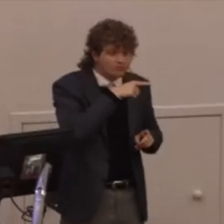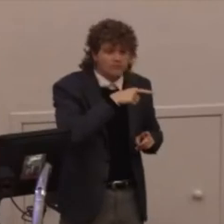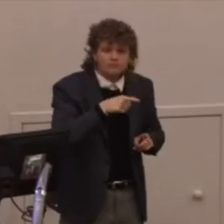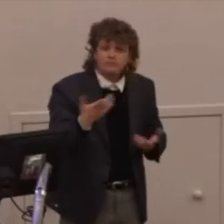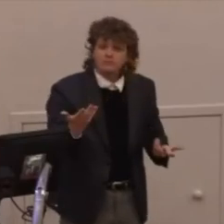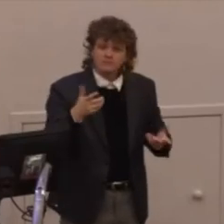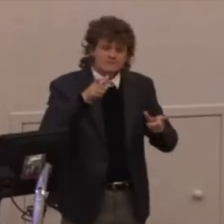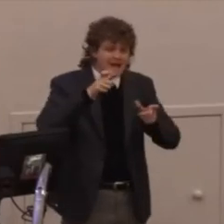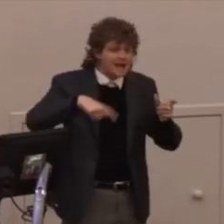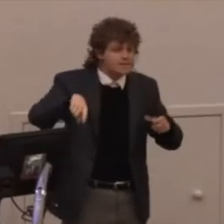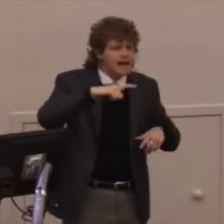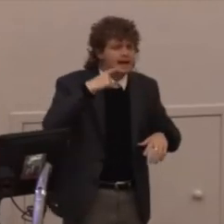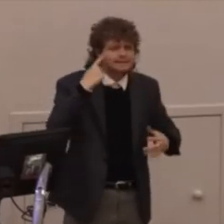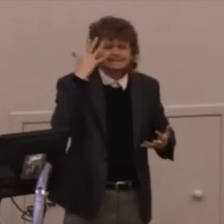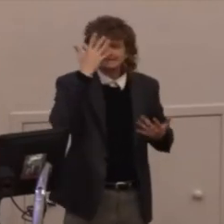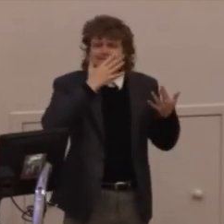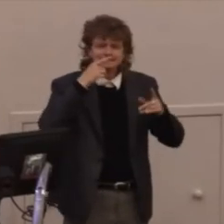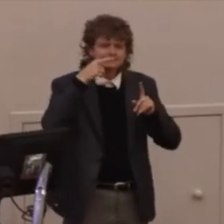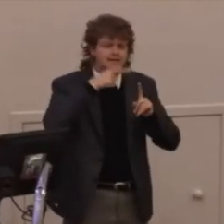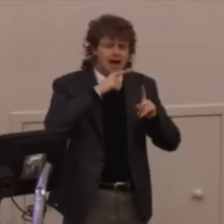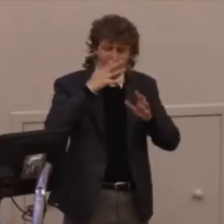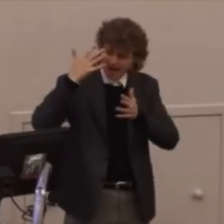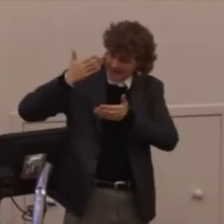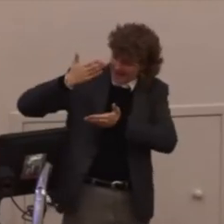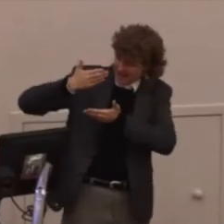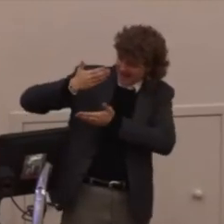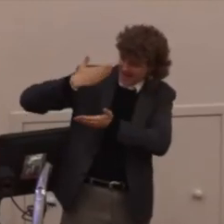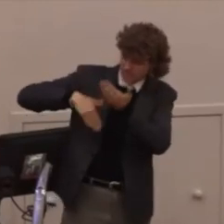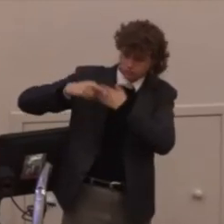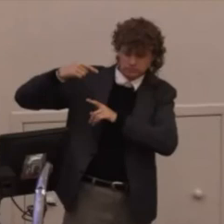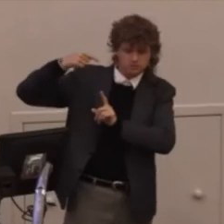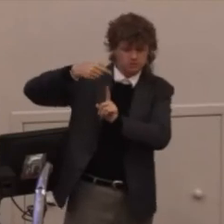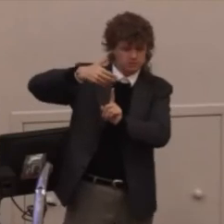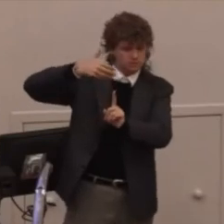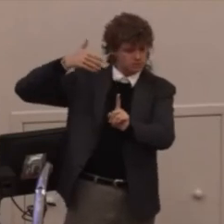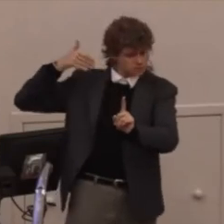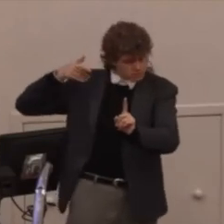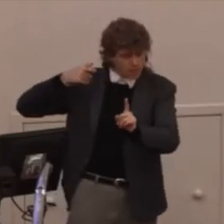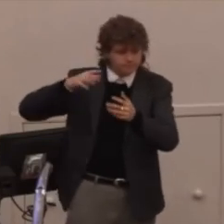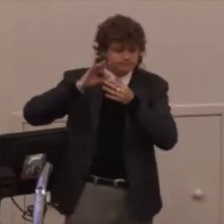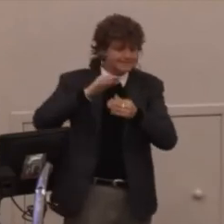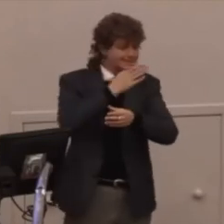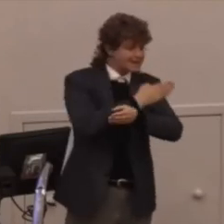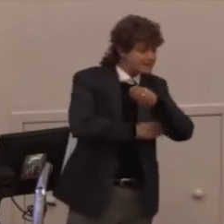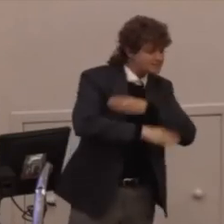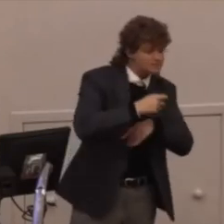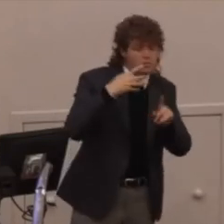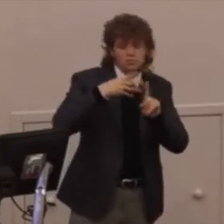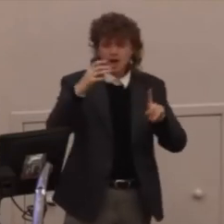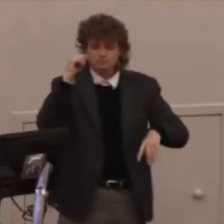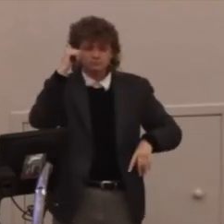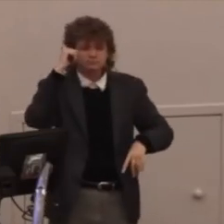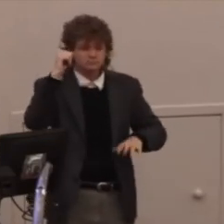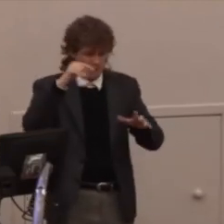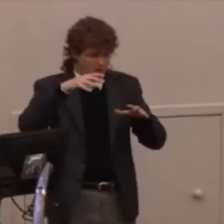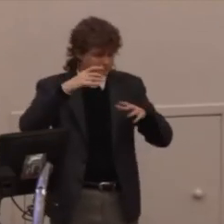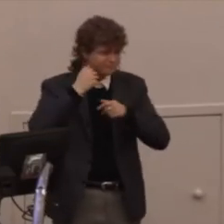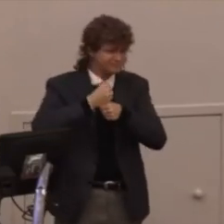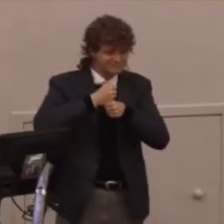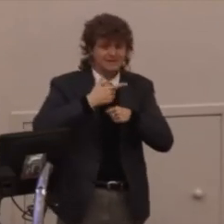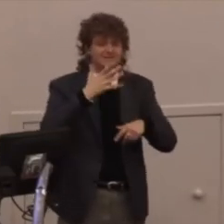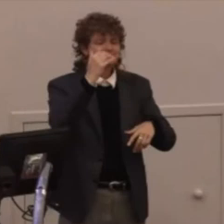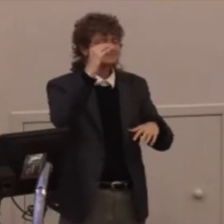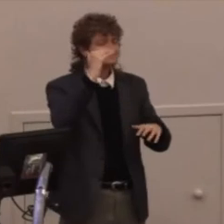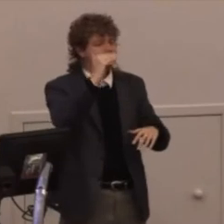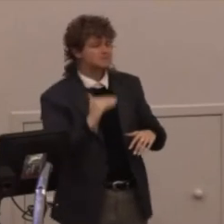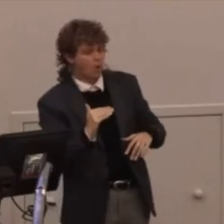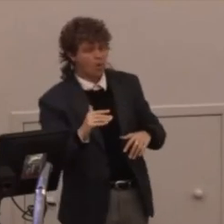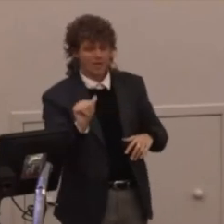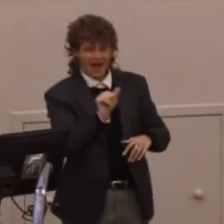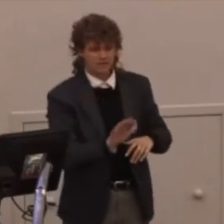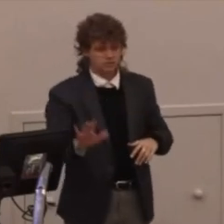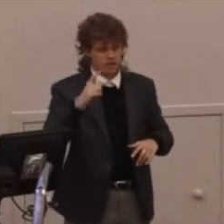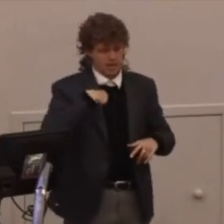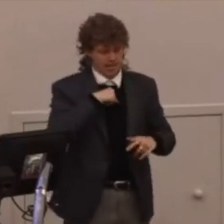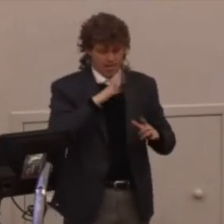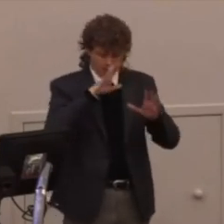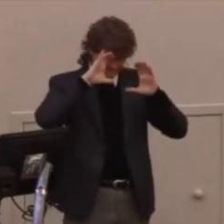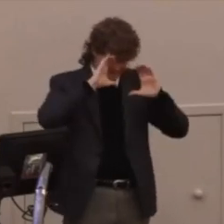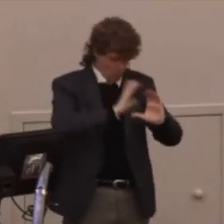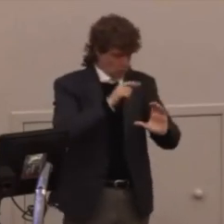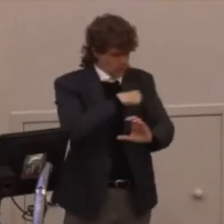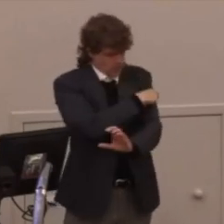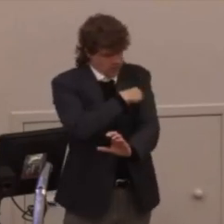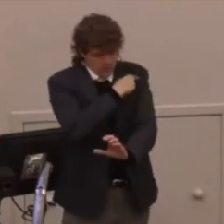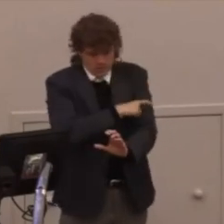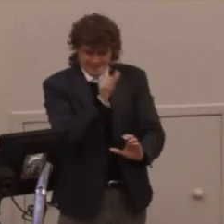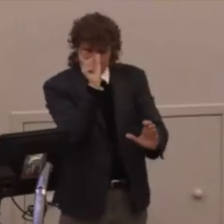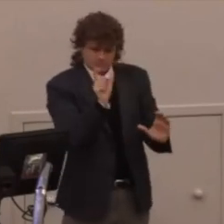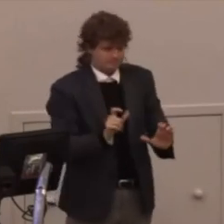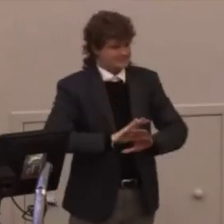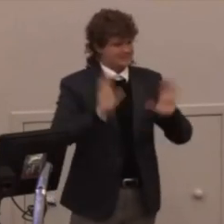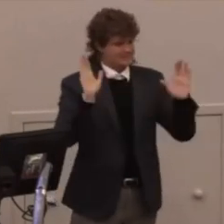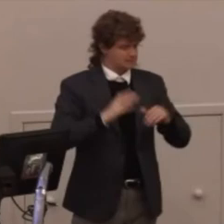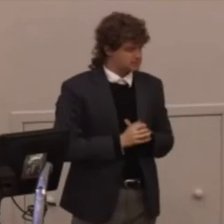people in our community who are hard of hearing or have vision impairment are told by the